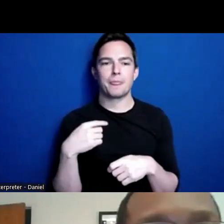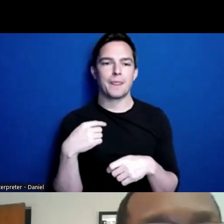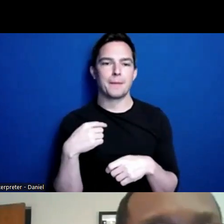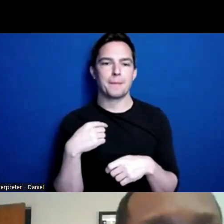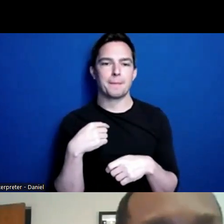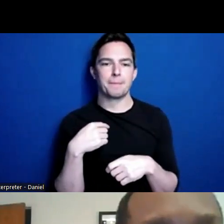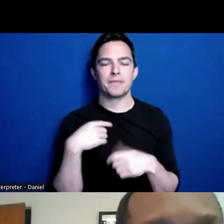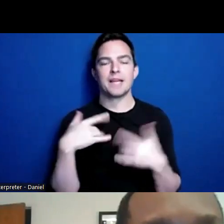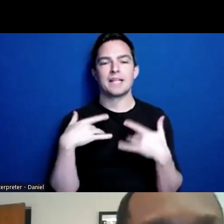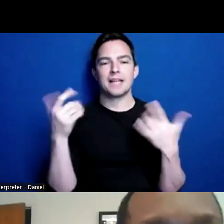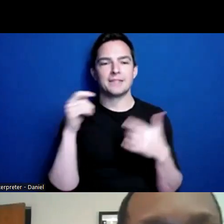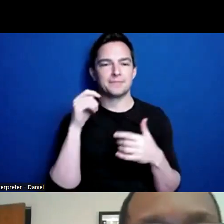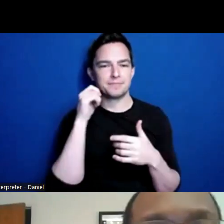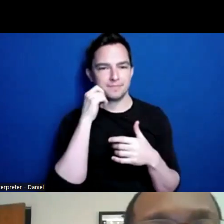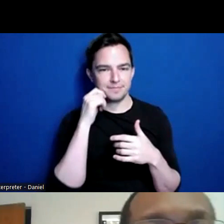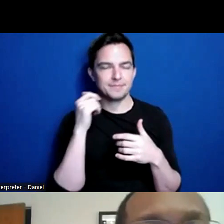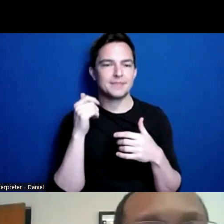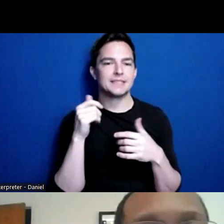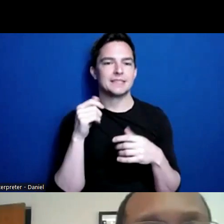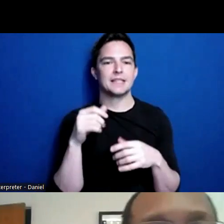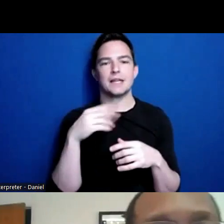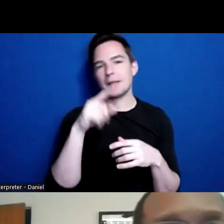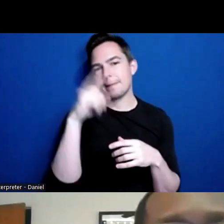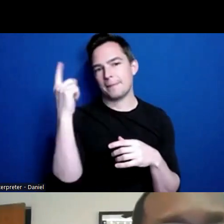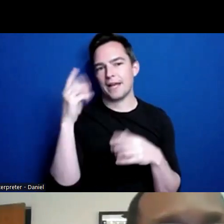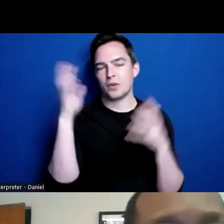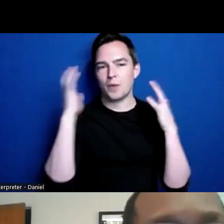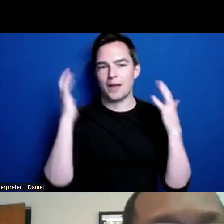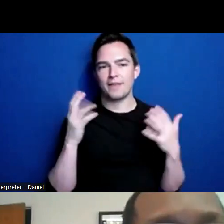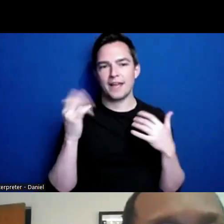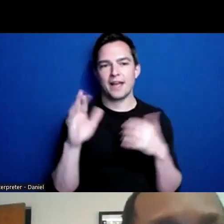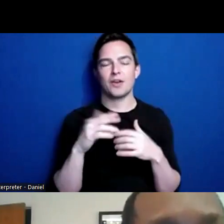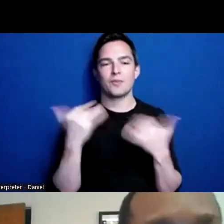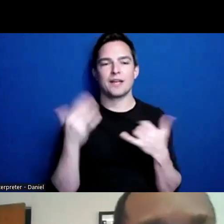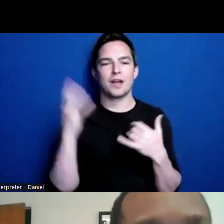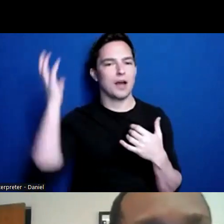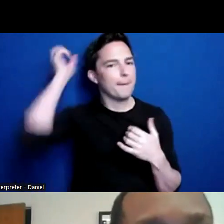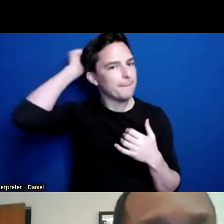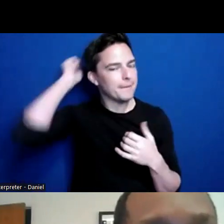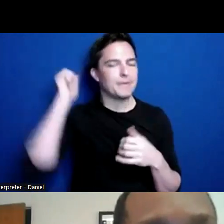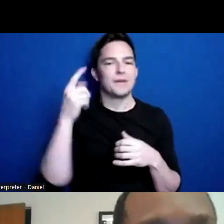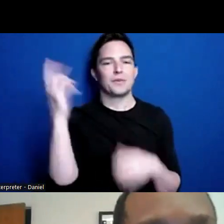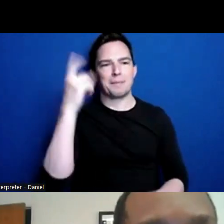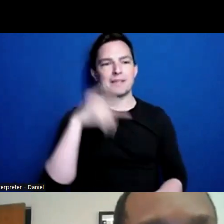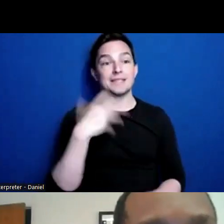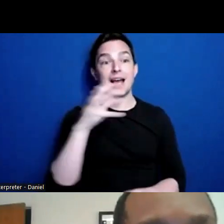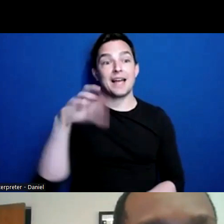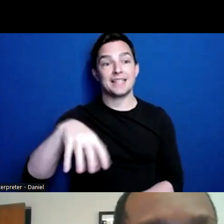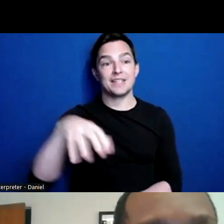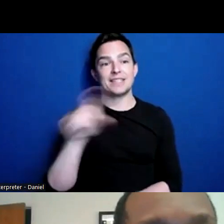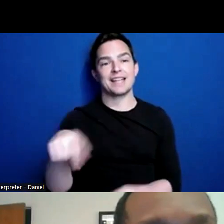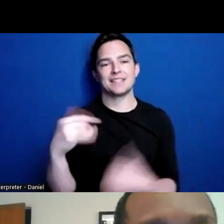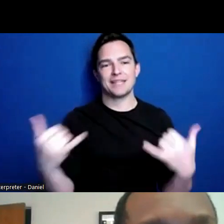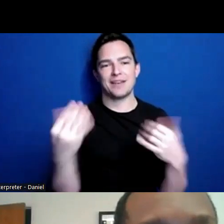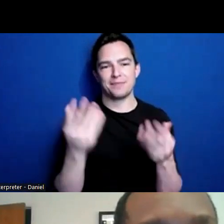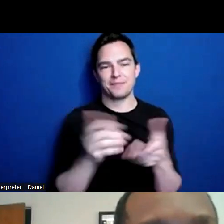light skin. I have black wavy hair and currently up because it's really hot here in Texas. And I'm